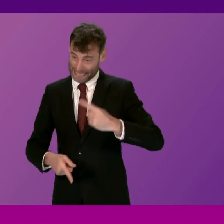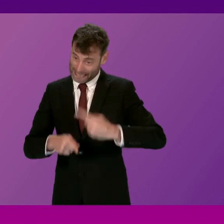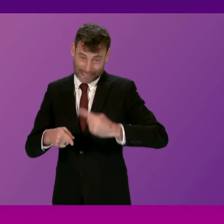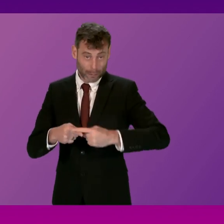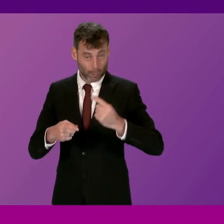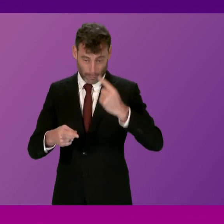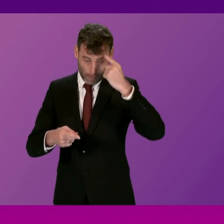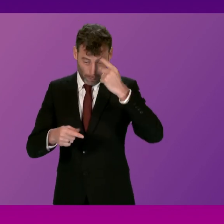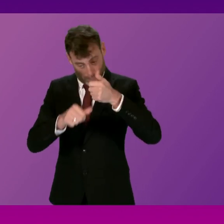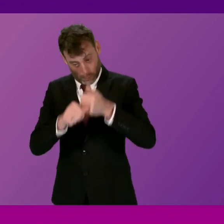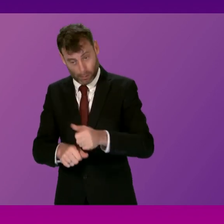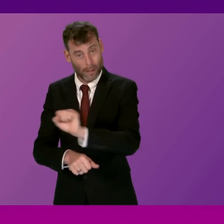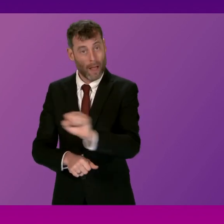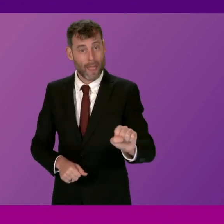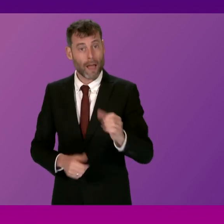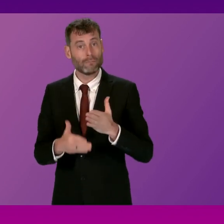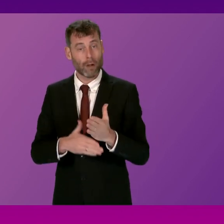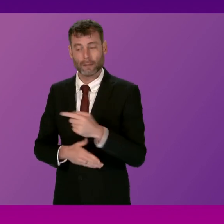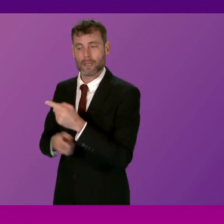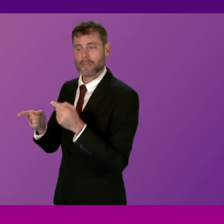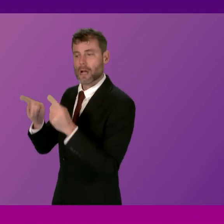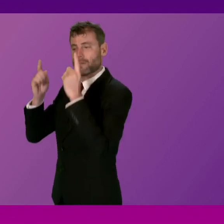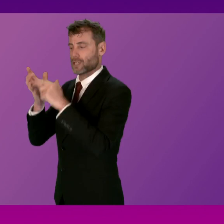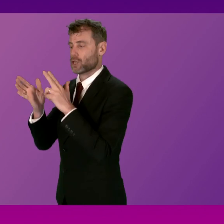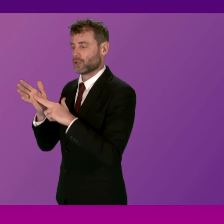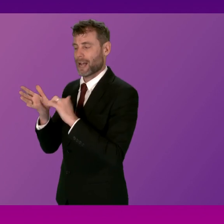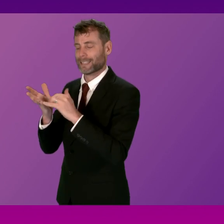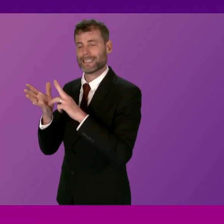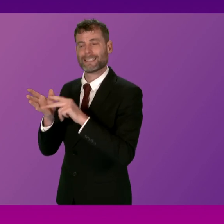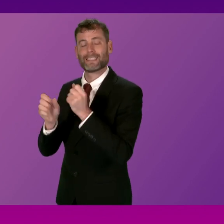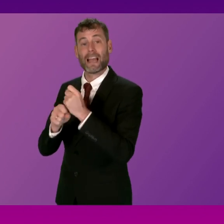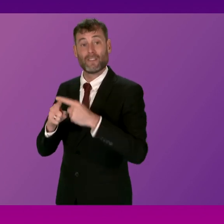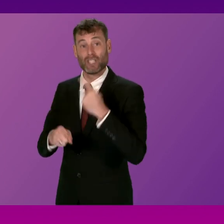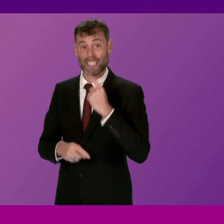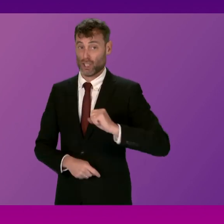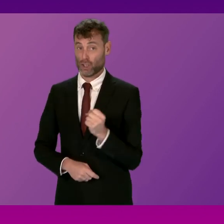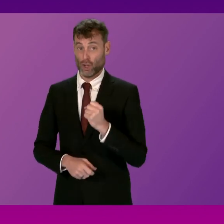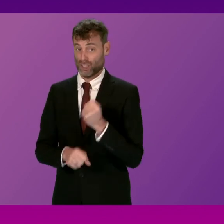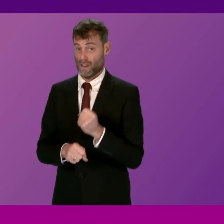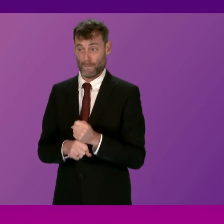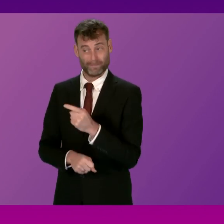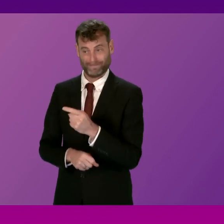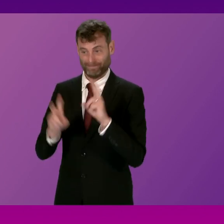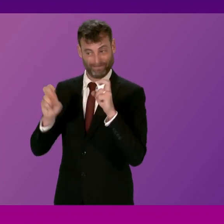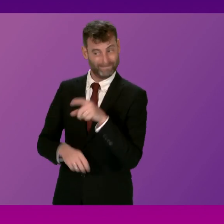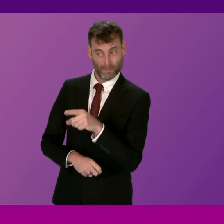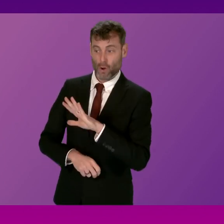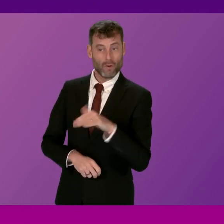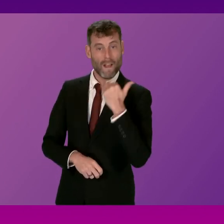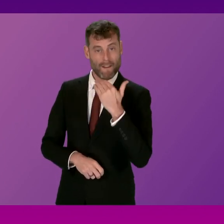Its executive director, Jan Savage, said: “The Scottish Government has not done enough to ensure disabled people’s human rights are fully realised”.